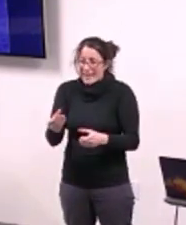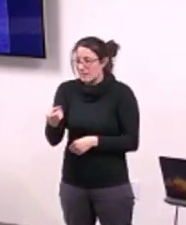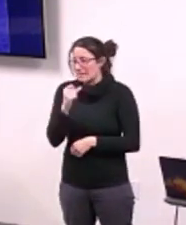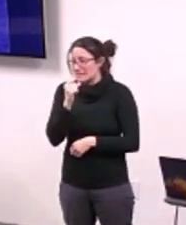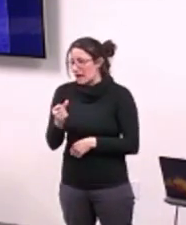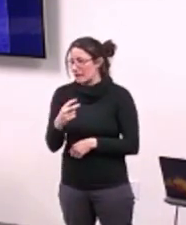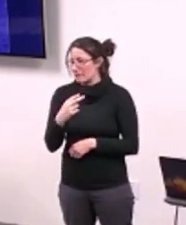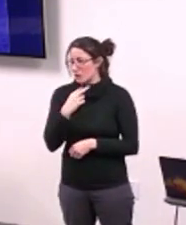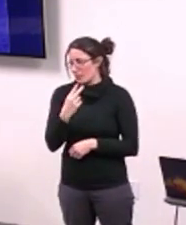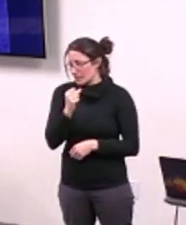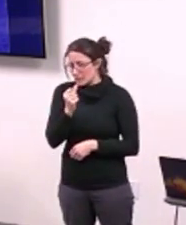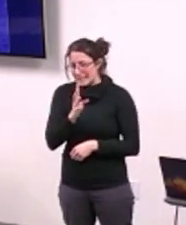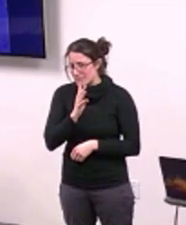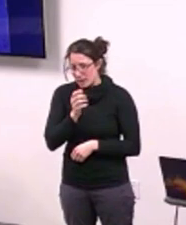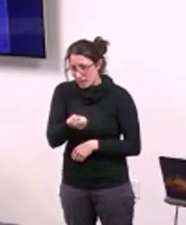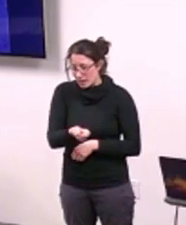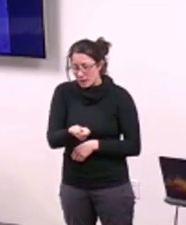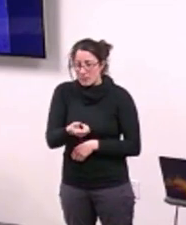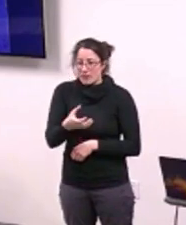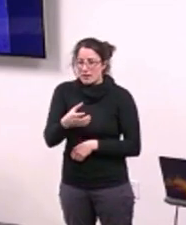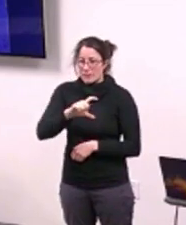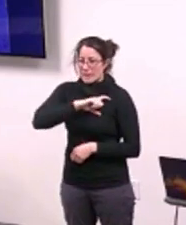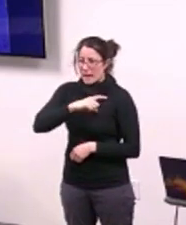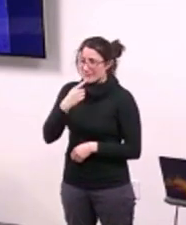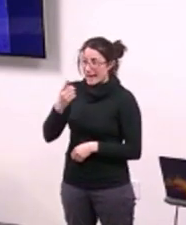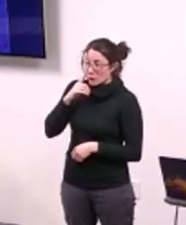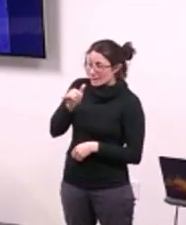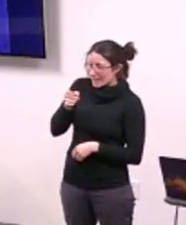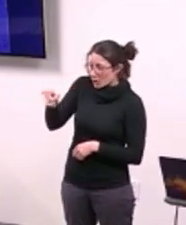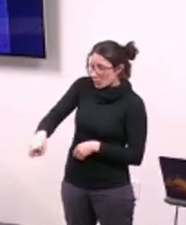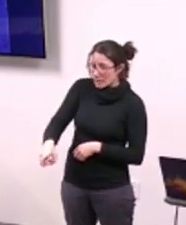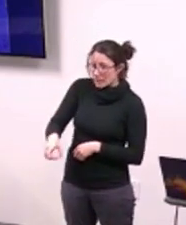And the cops say, "Looks like you need a 72-hour hold!"